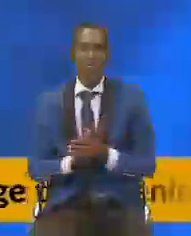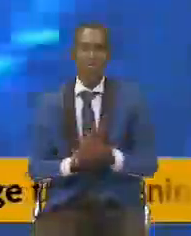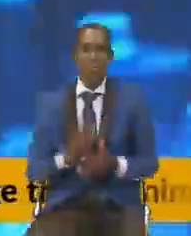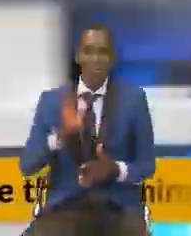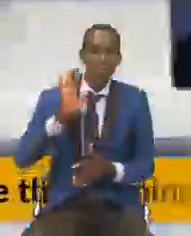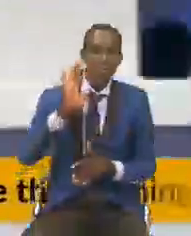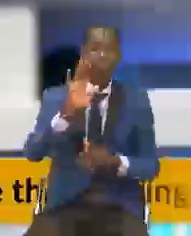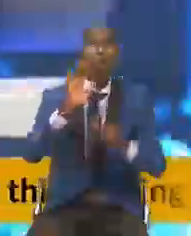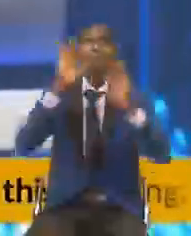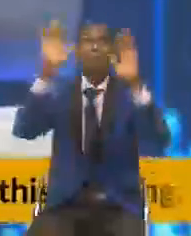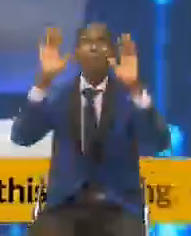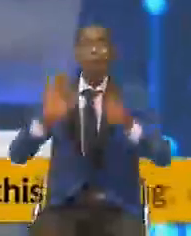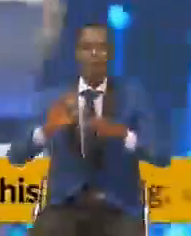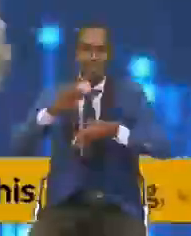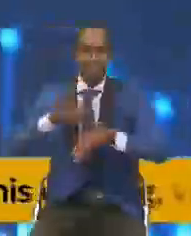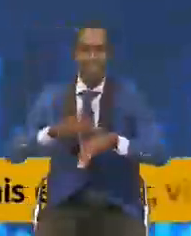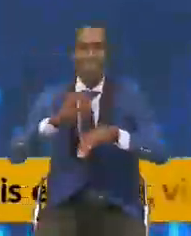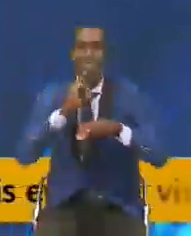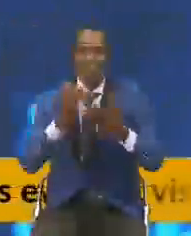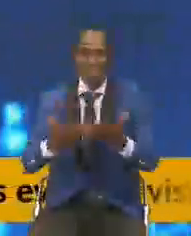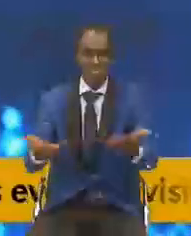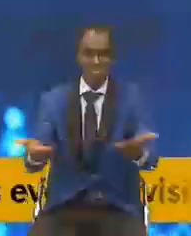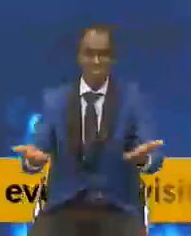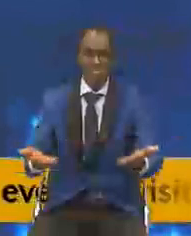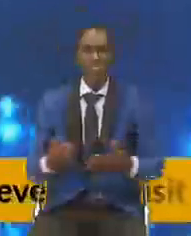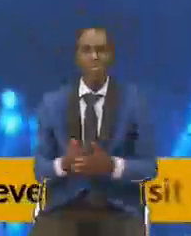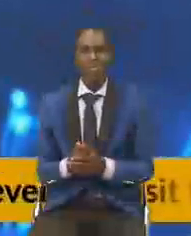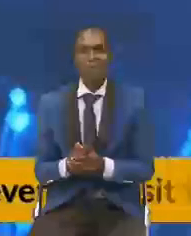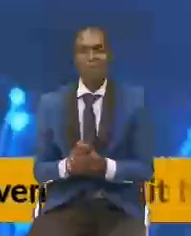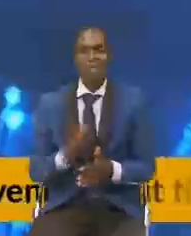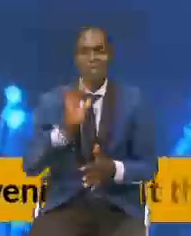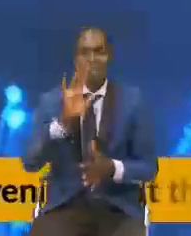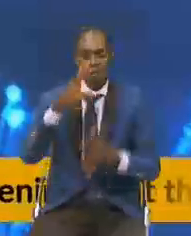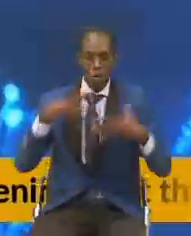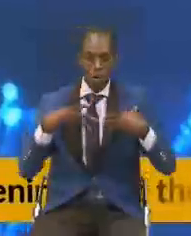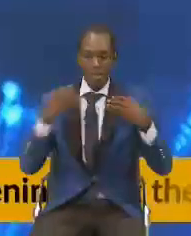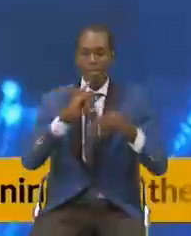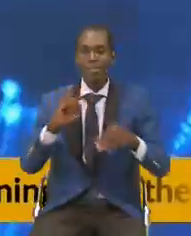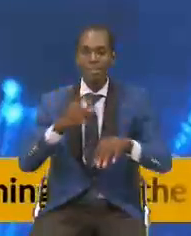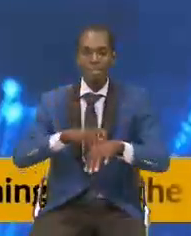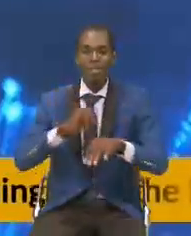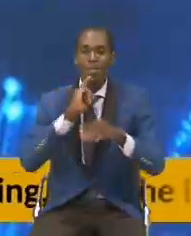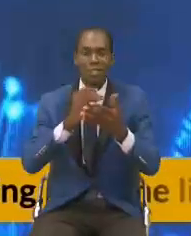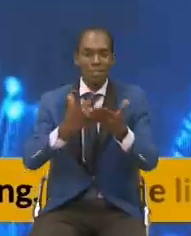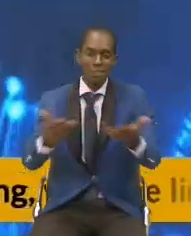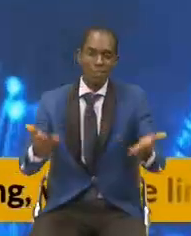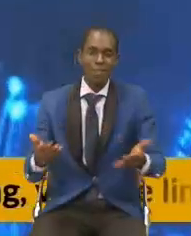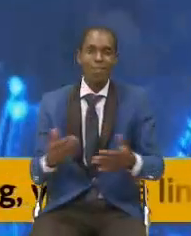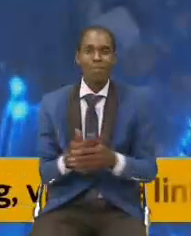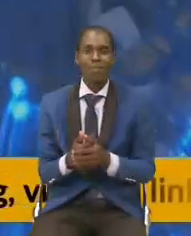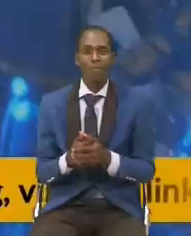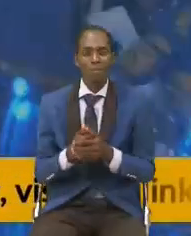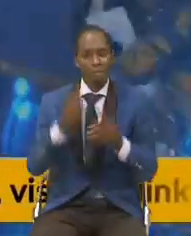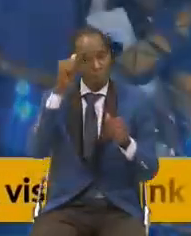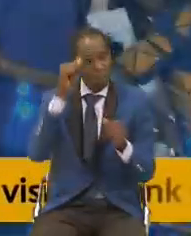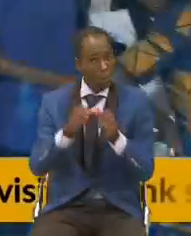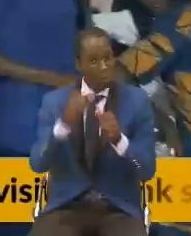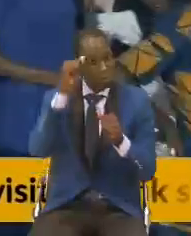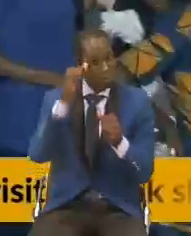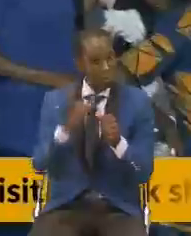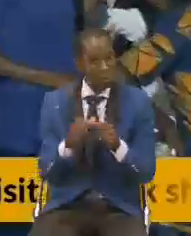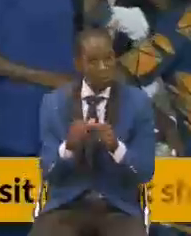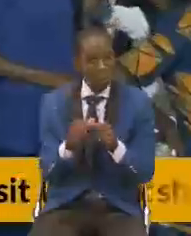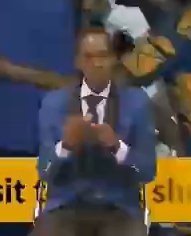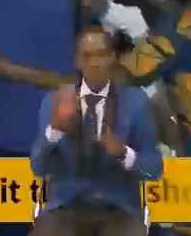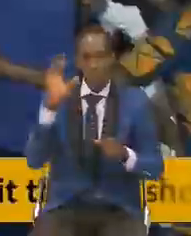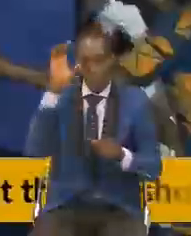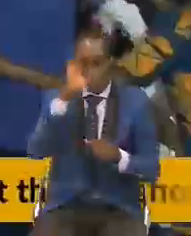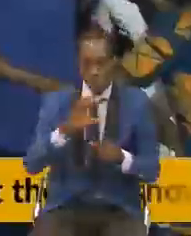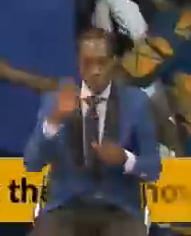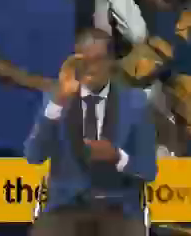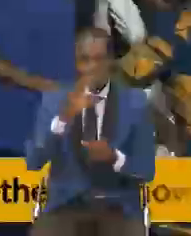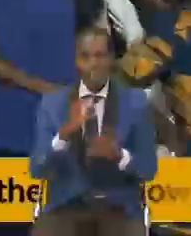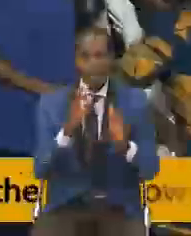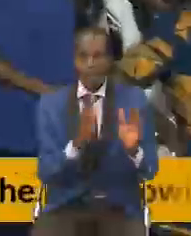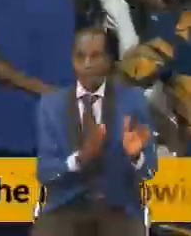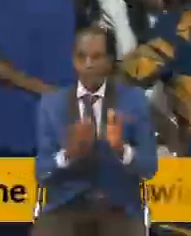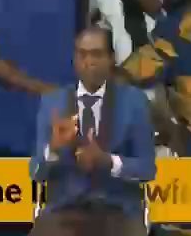praise the lord your miracle time is here your healing time is here remember remember